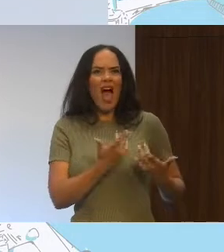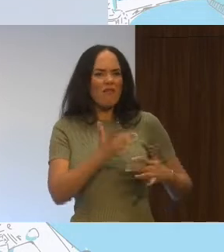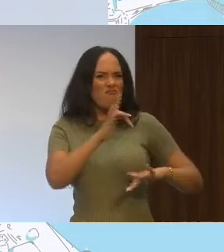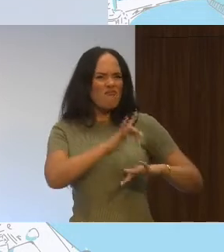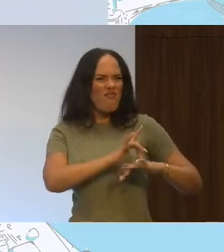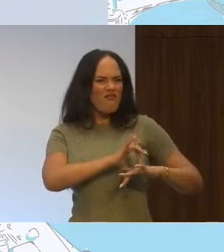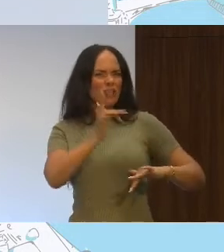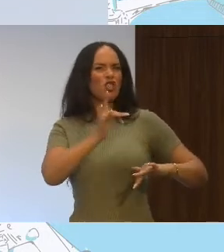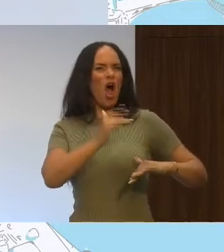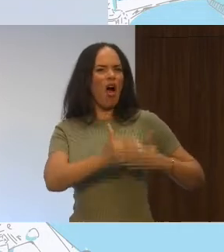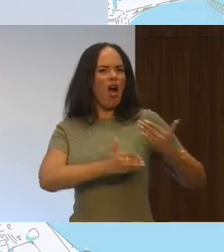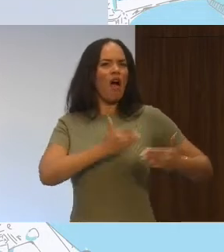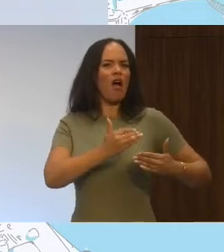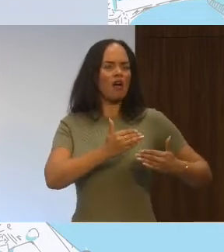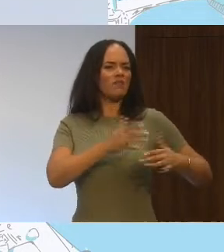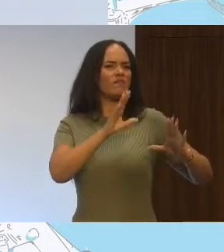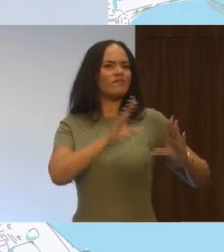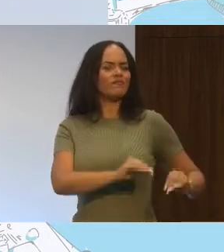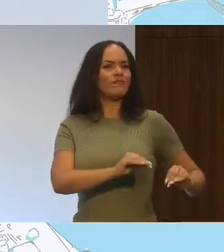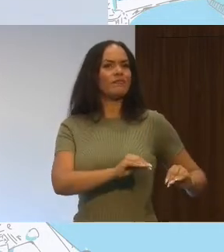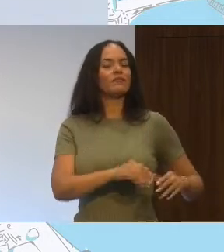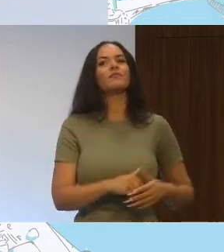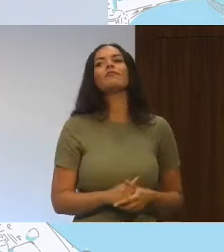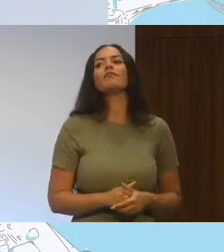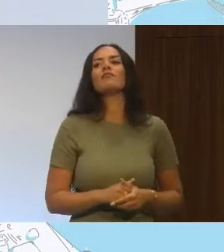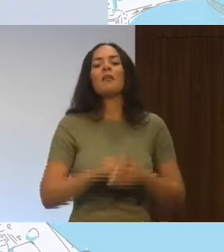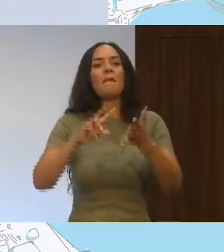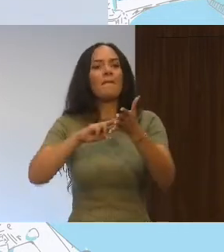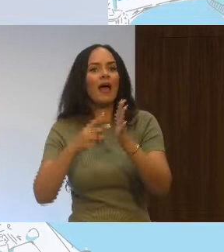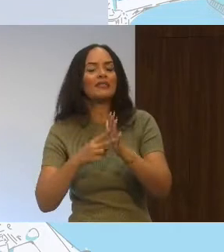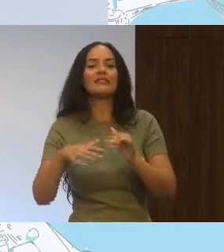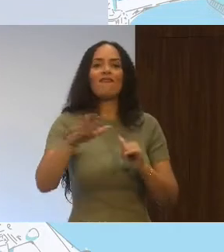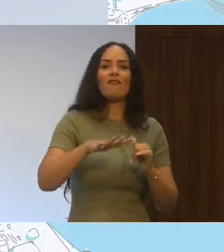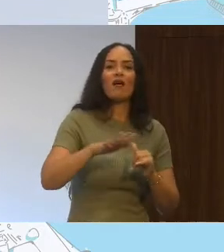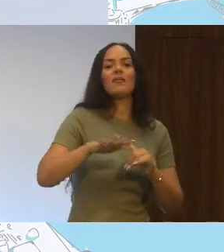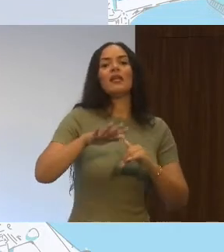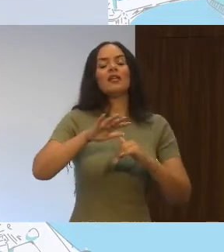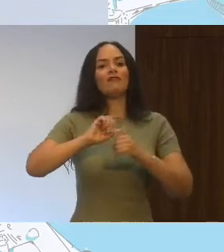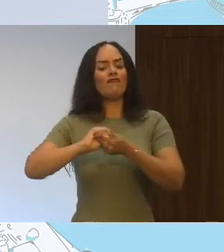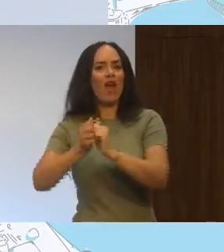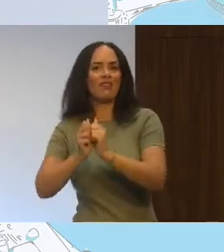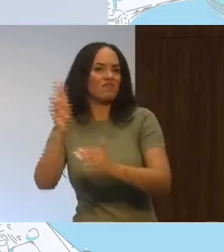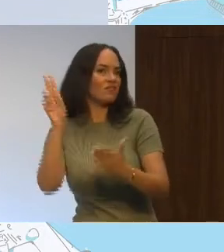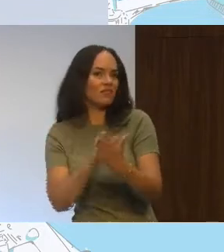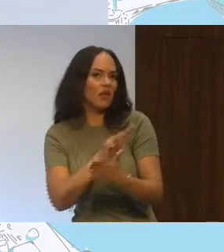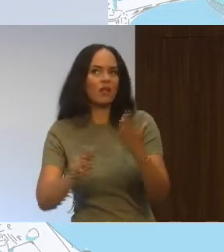precious days with family and friends canceled or ruined the constant fear of making plans ahead.